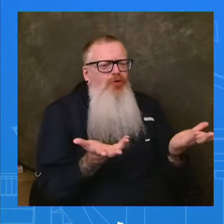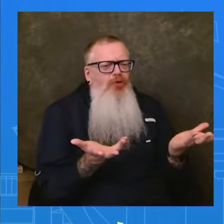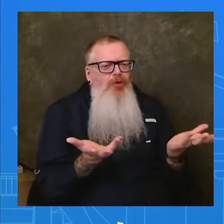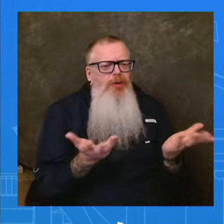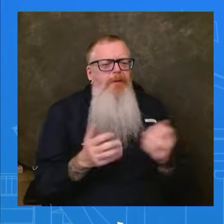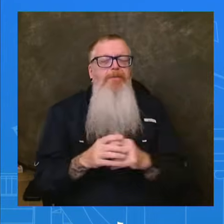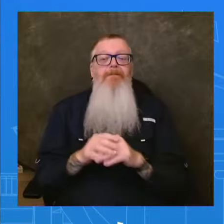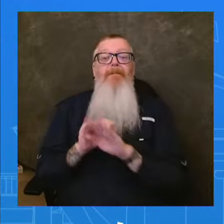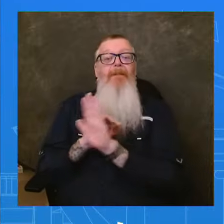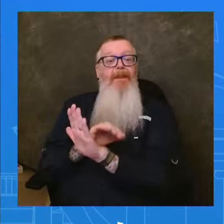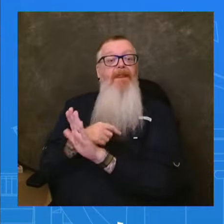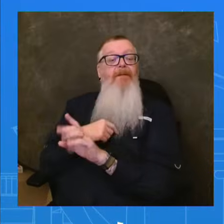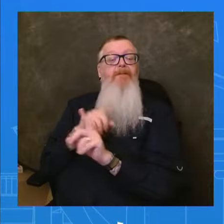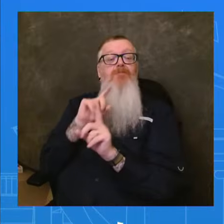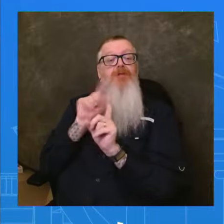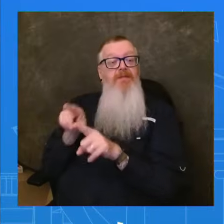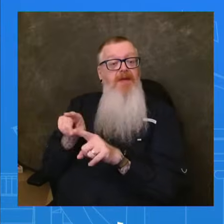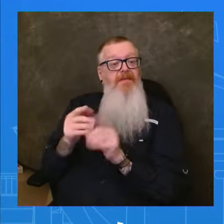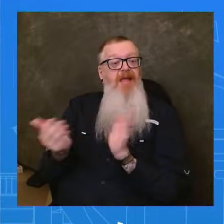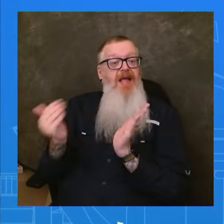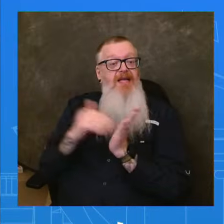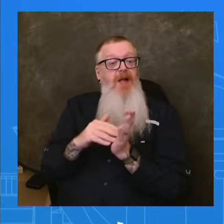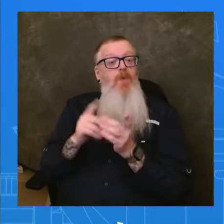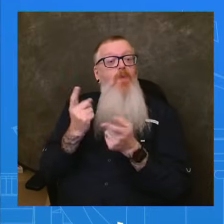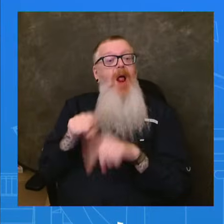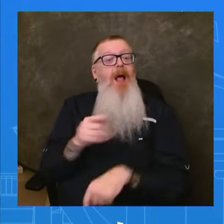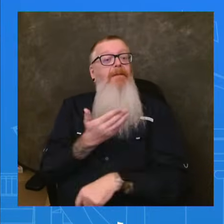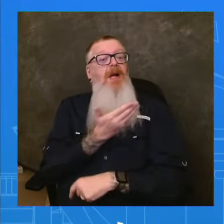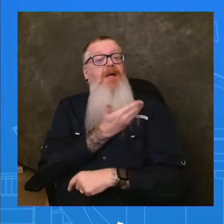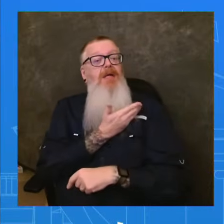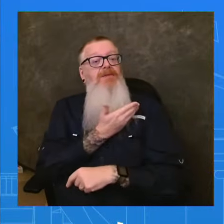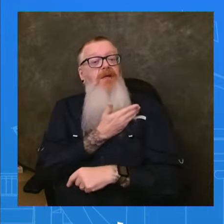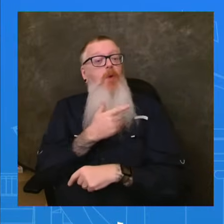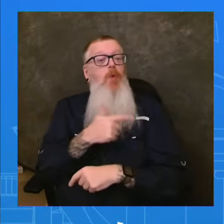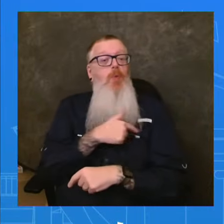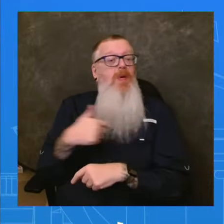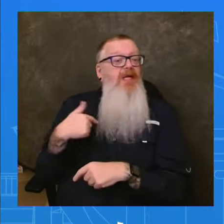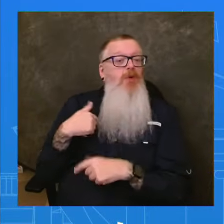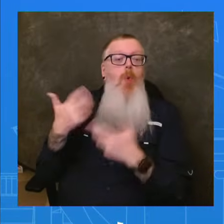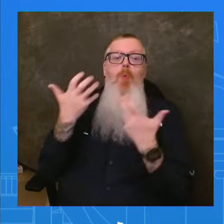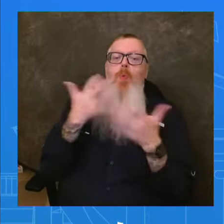what happened in Gaza happen in Lebanon. That's what I said, and that is something that we do not want to see.